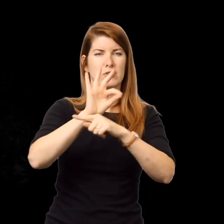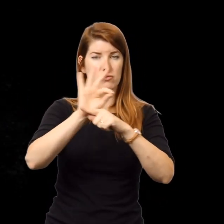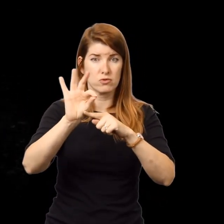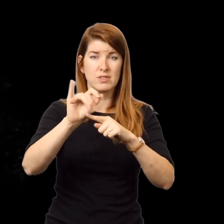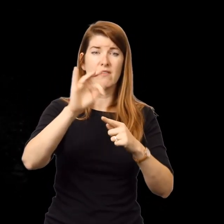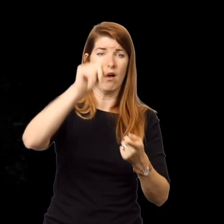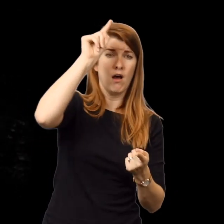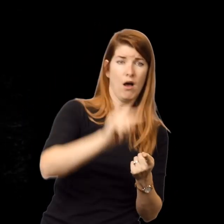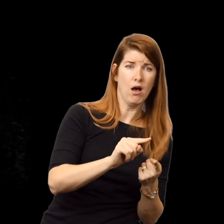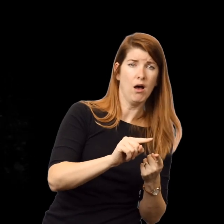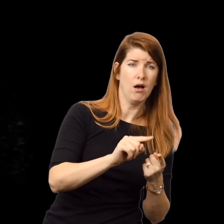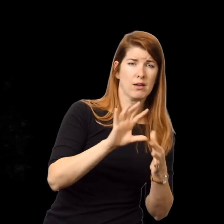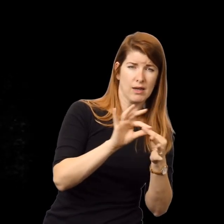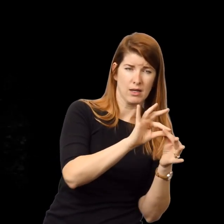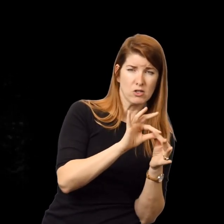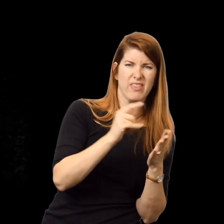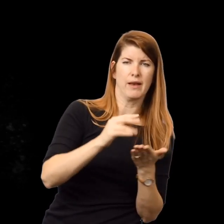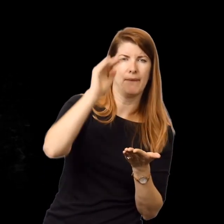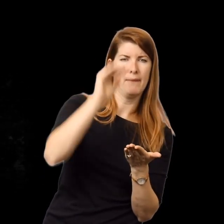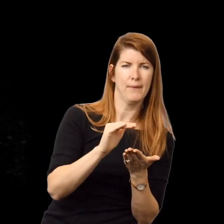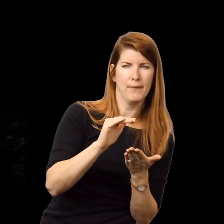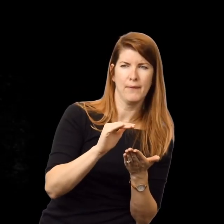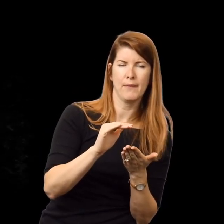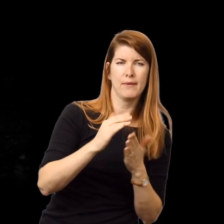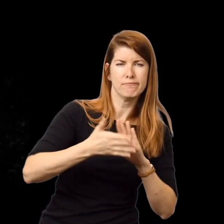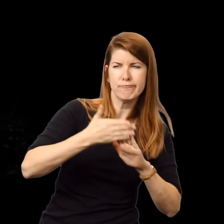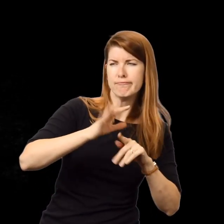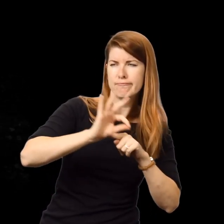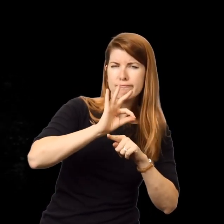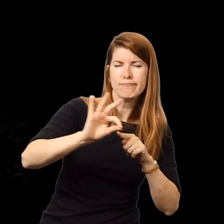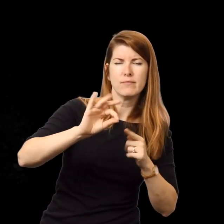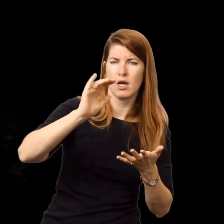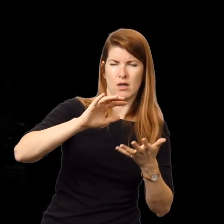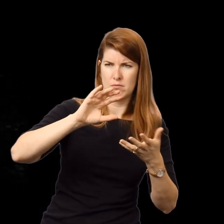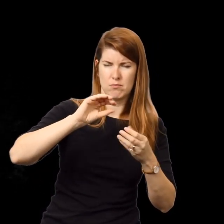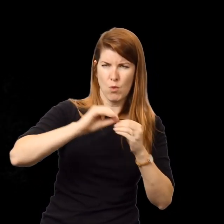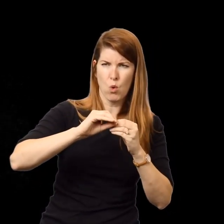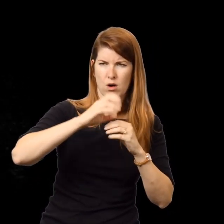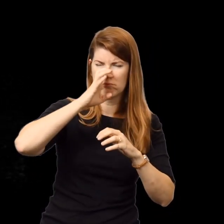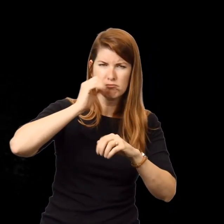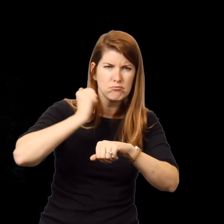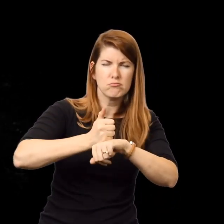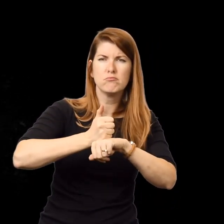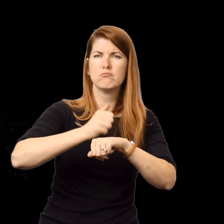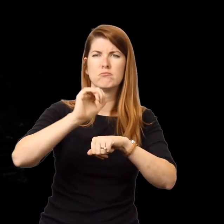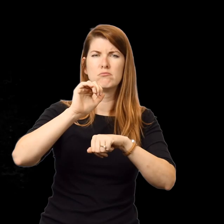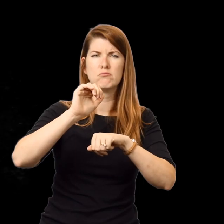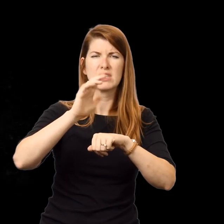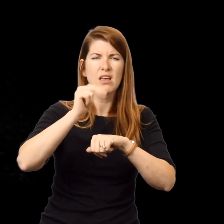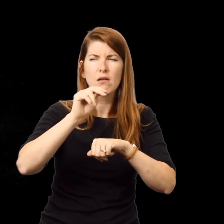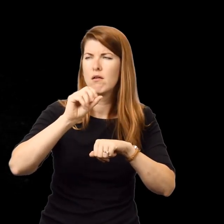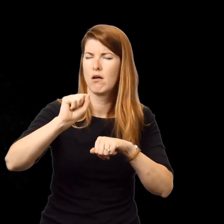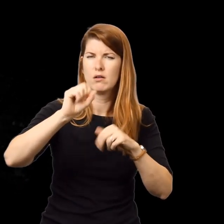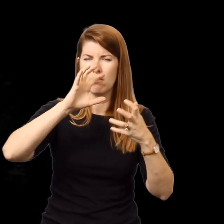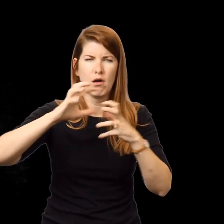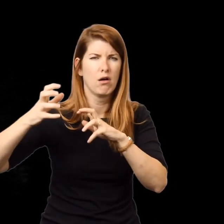The less connections, the less integrated the brain is, and the less well brain the functions, the more chaos and rigidity we see from people.